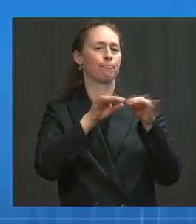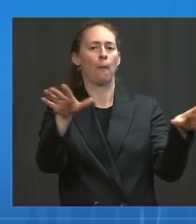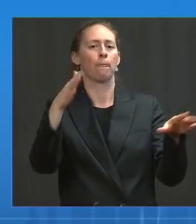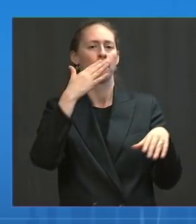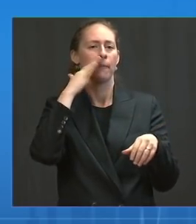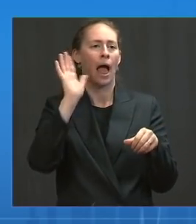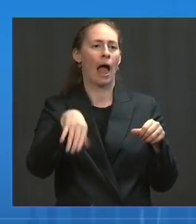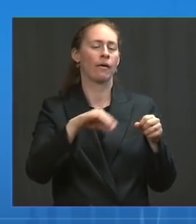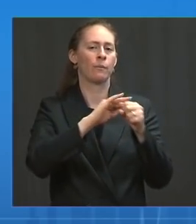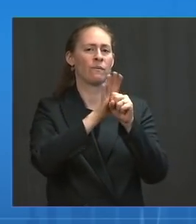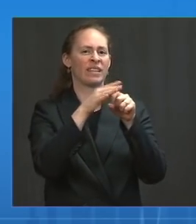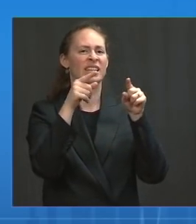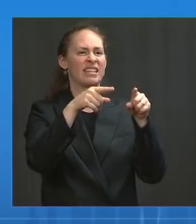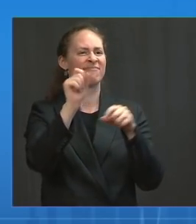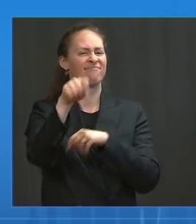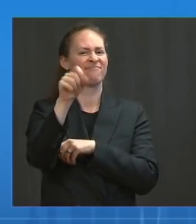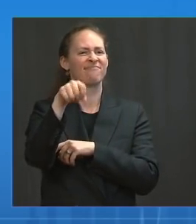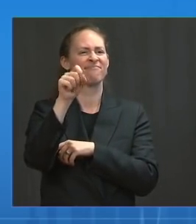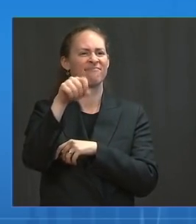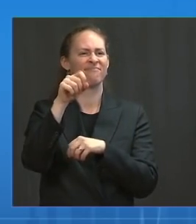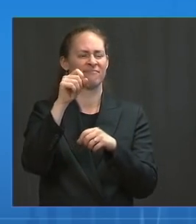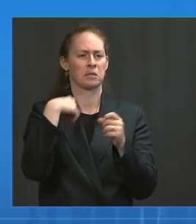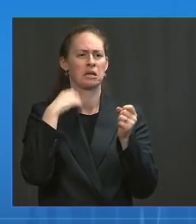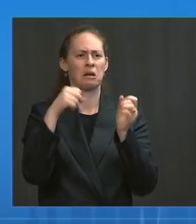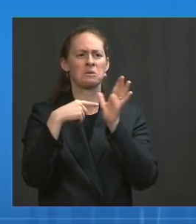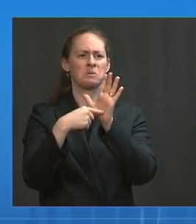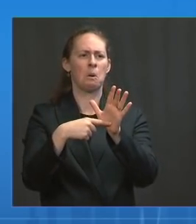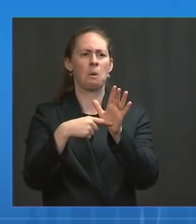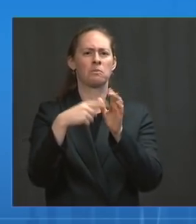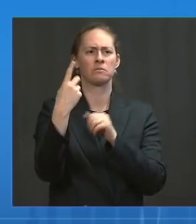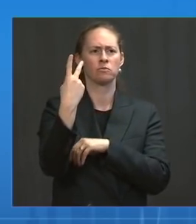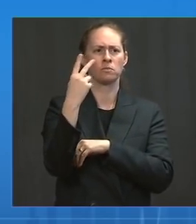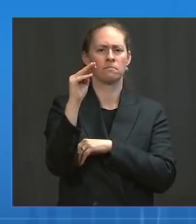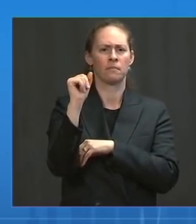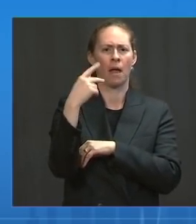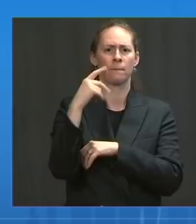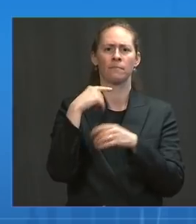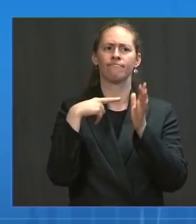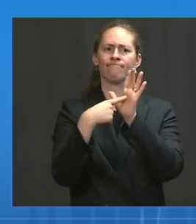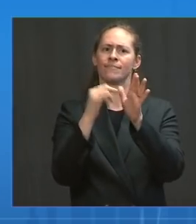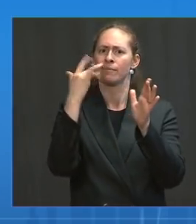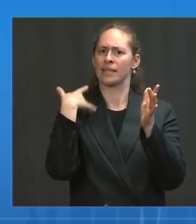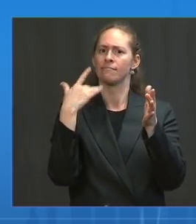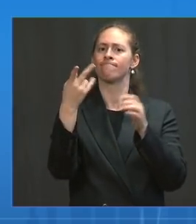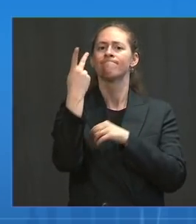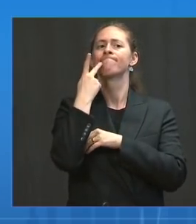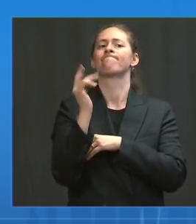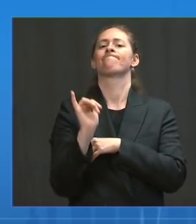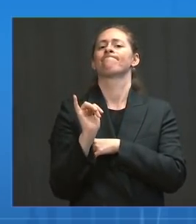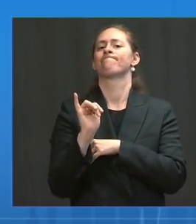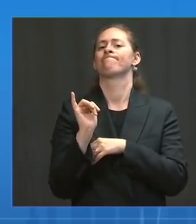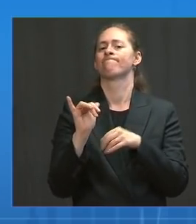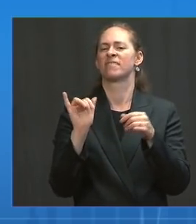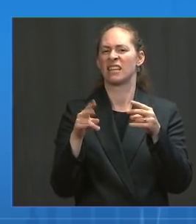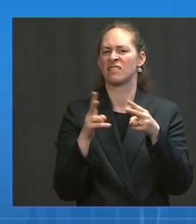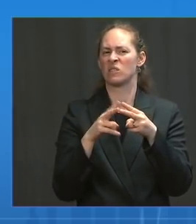which is why I thought those two maps were very informative. In those areas, again, we've demonstrated high rates of disease,